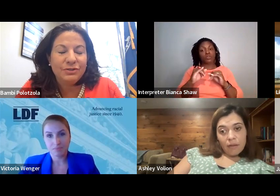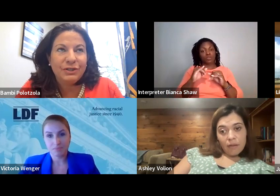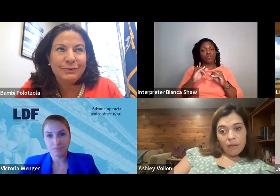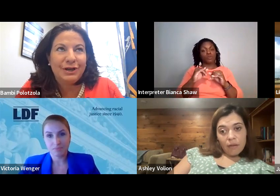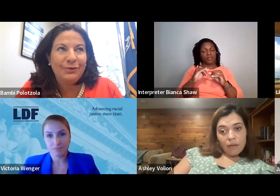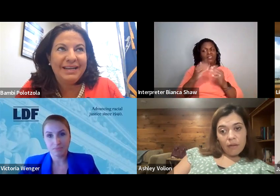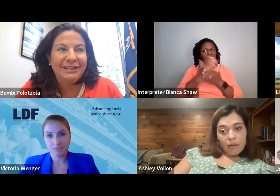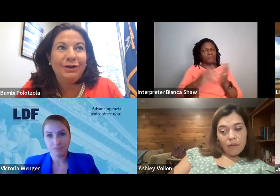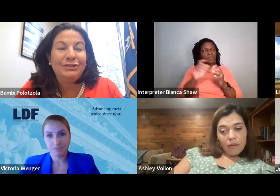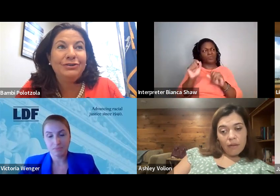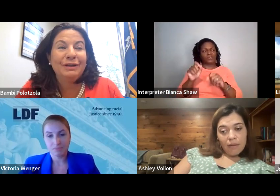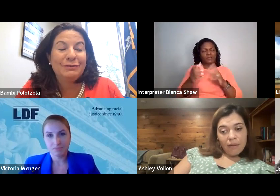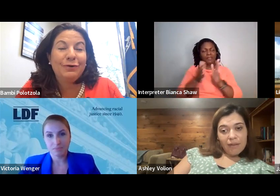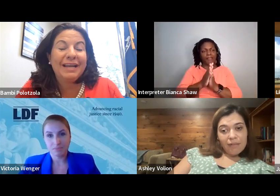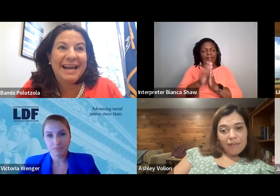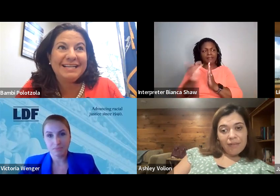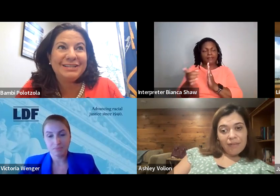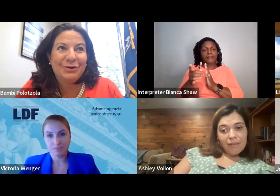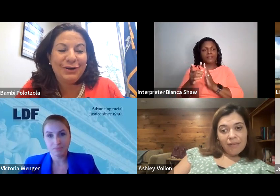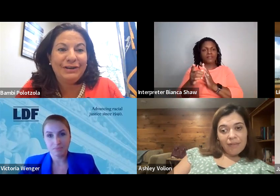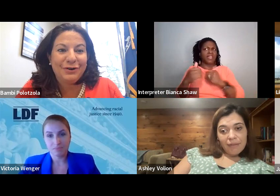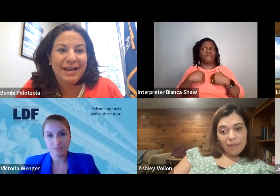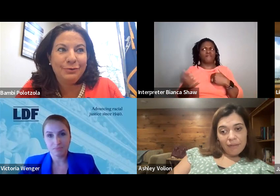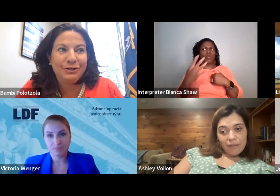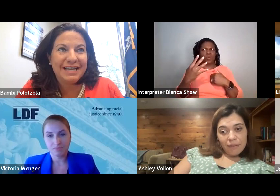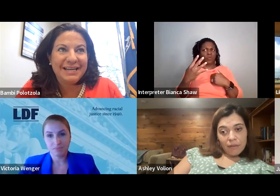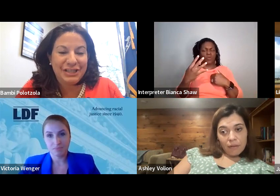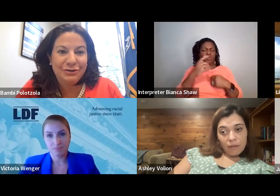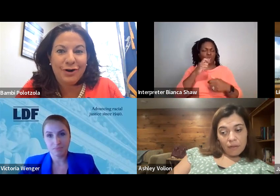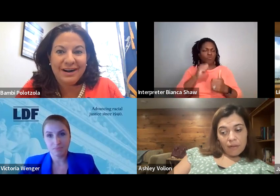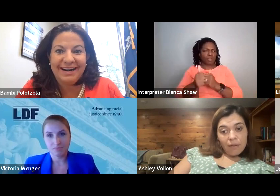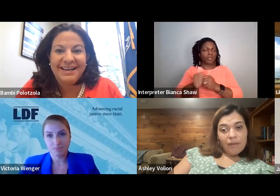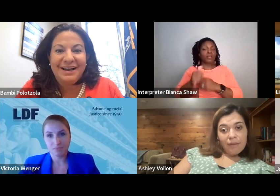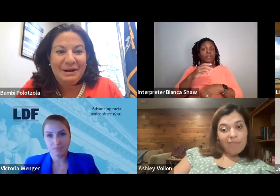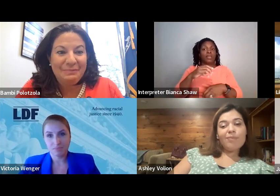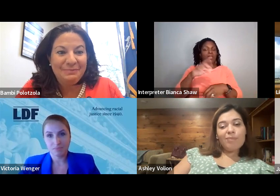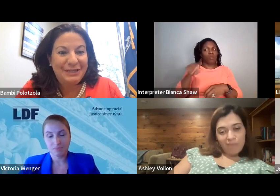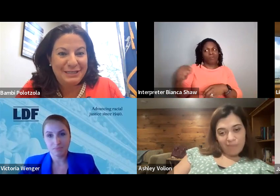which was only the only. There was 4 candidates, and only Governor Edwards and Jay Darton.